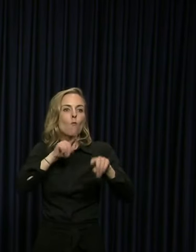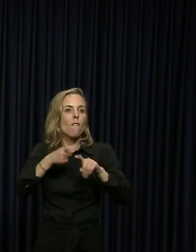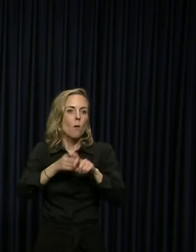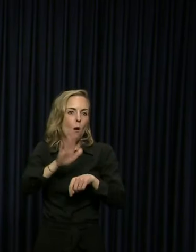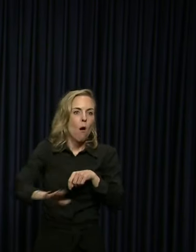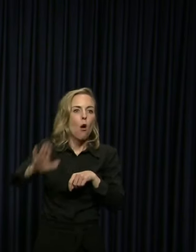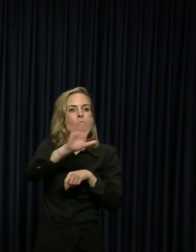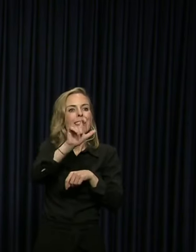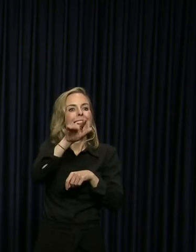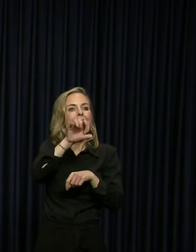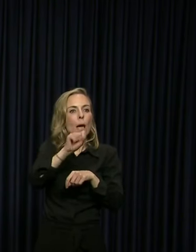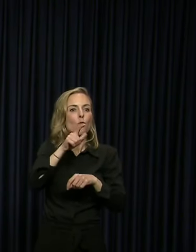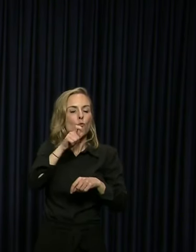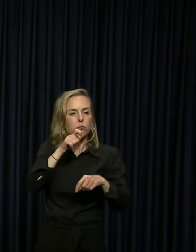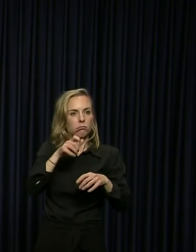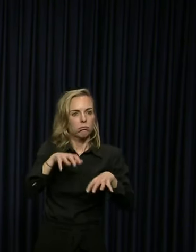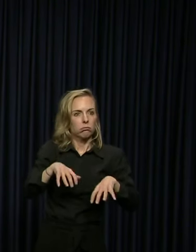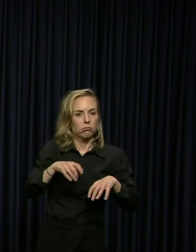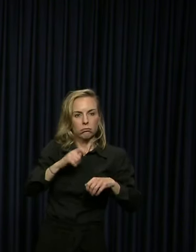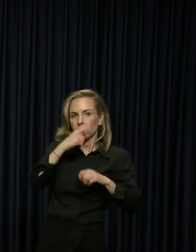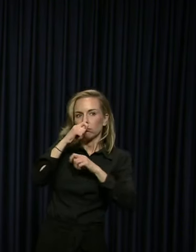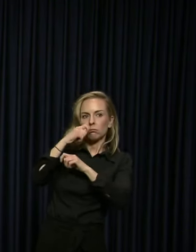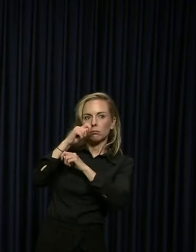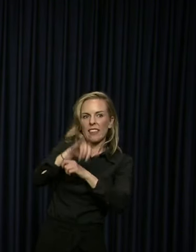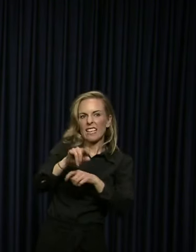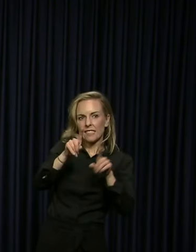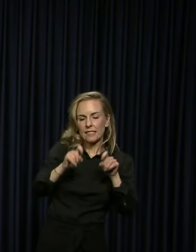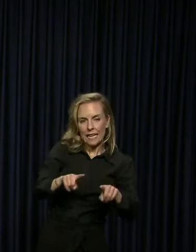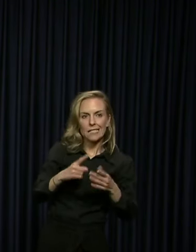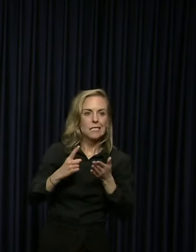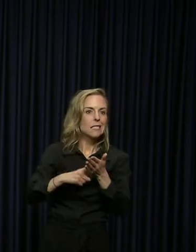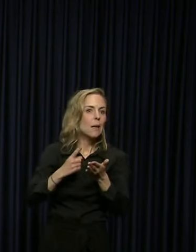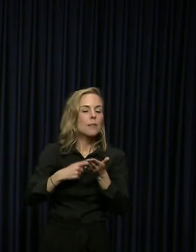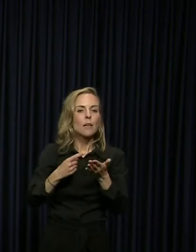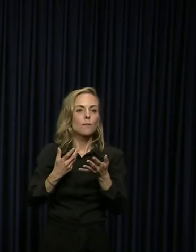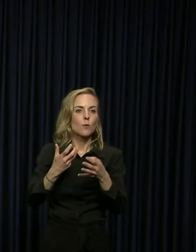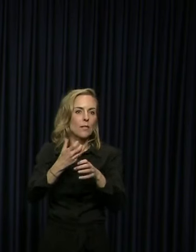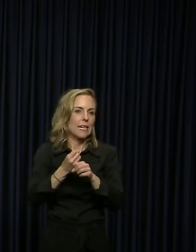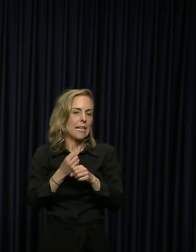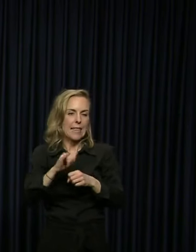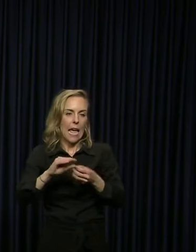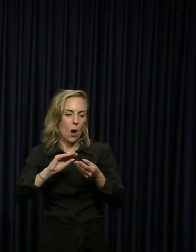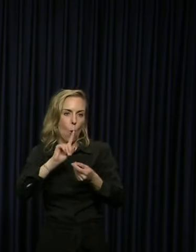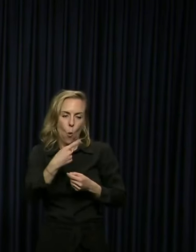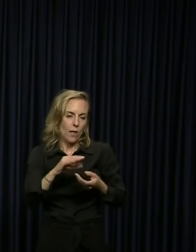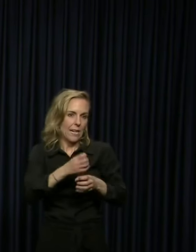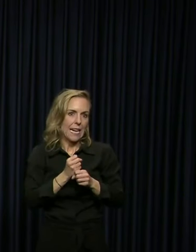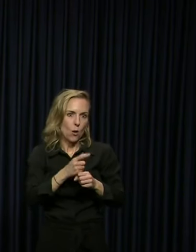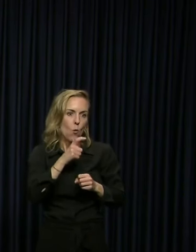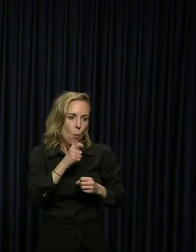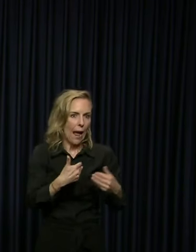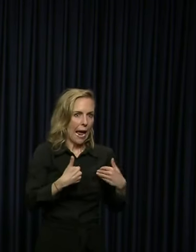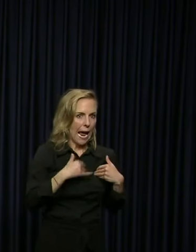CLINTON, FAYETTE, FRANKLIN, KENTON, LEWIS, MEADE, MERCER,